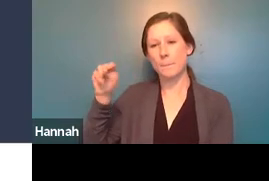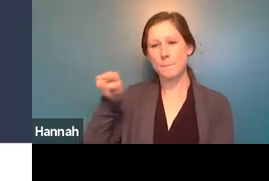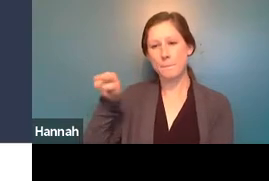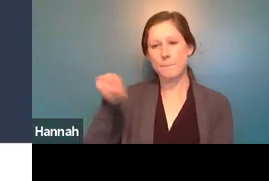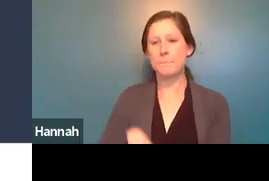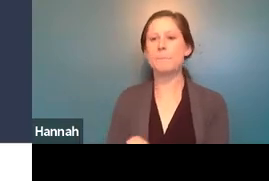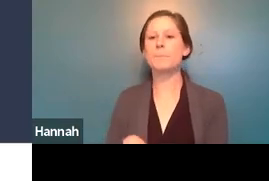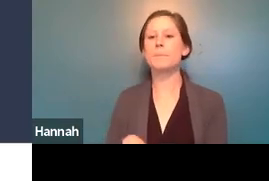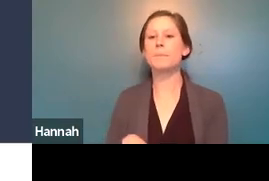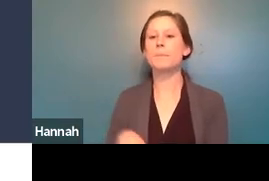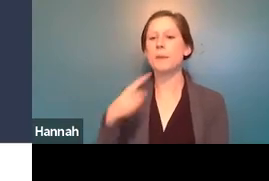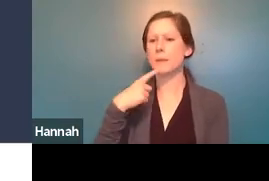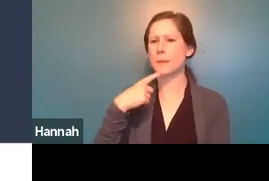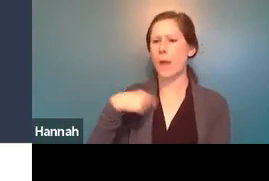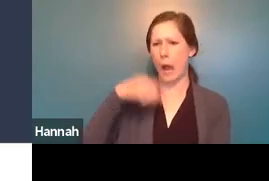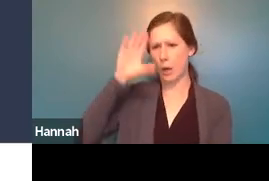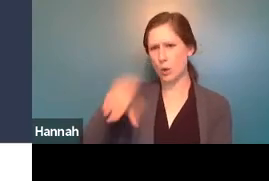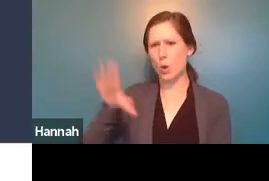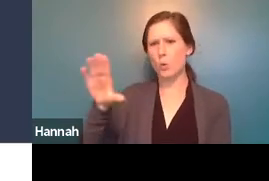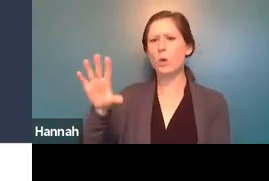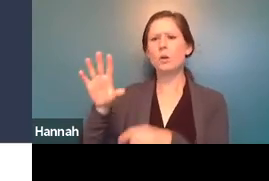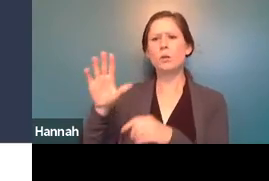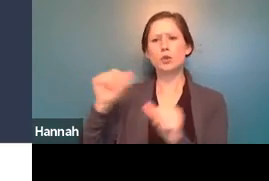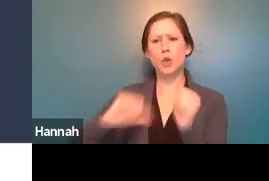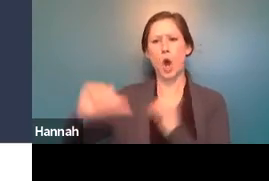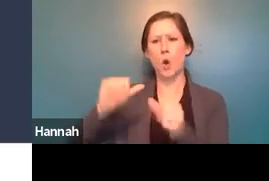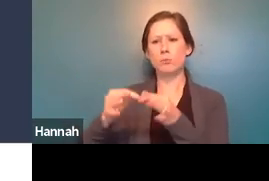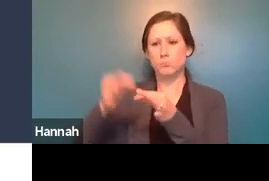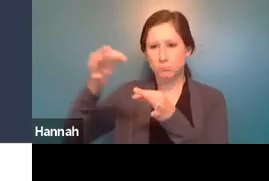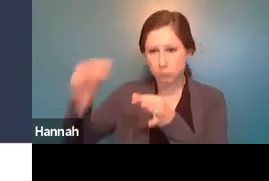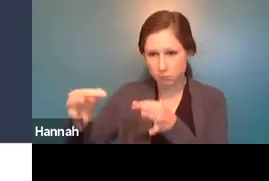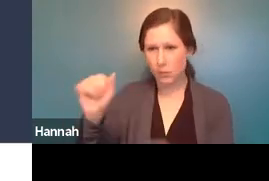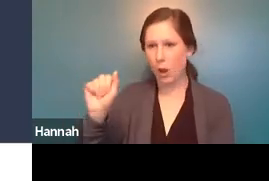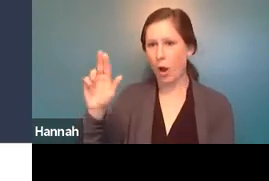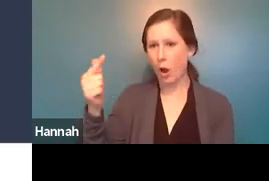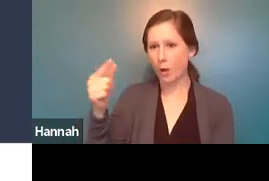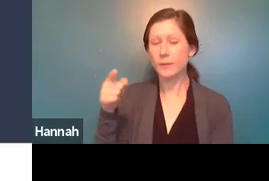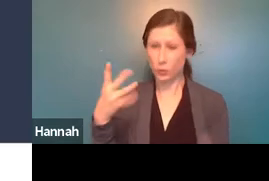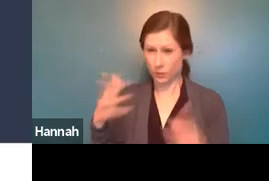It says, I know you're pushing your show back to August. Do you have plans for distancing in the audience and keeping